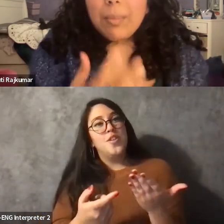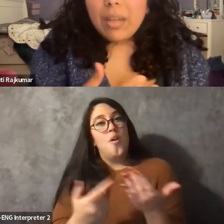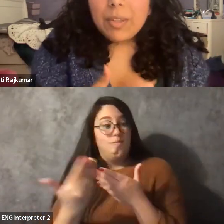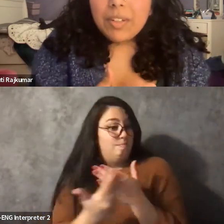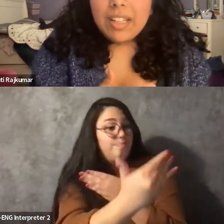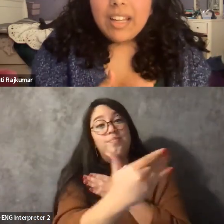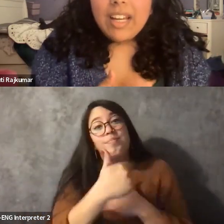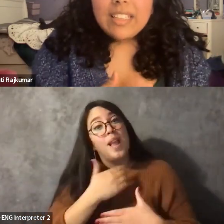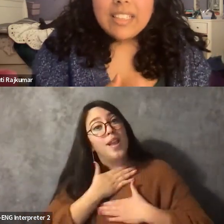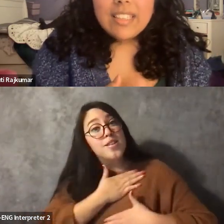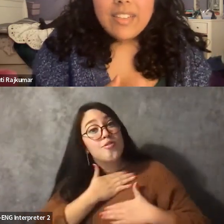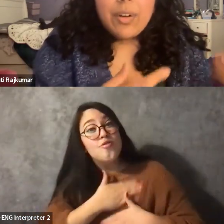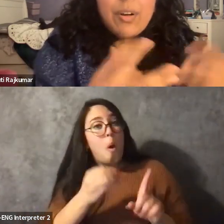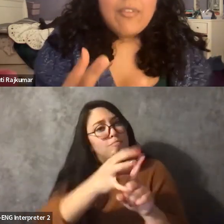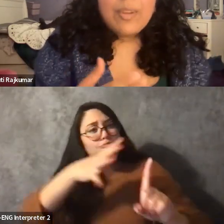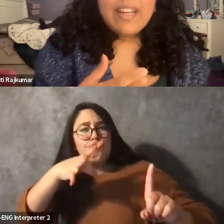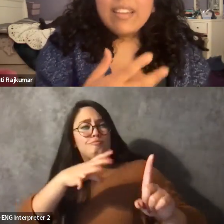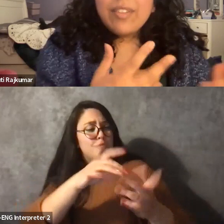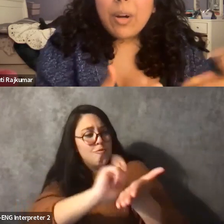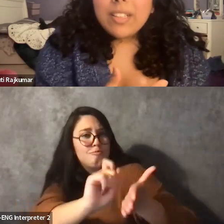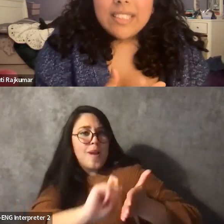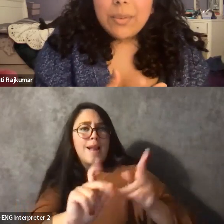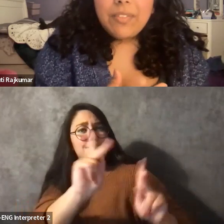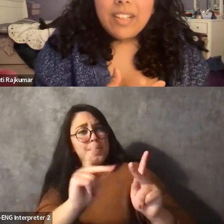about people in my community, and it started off with like living art sort of